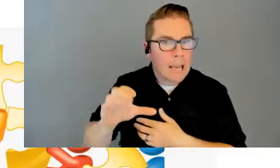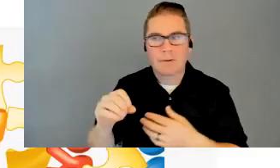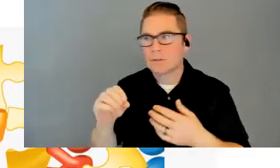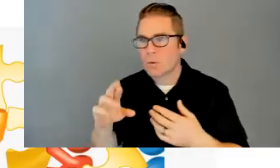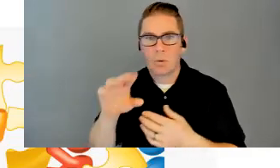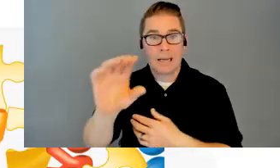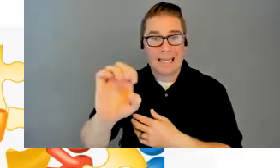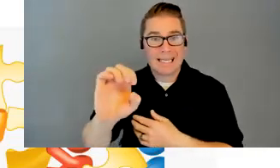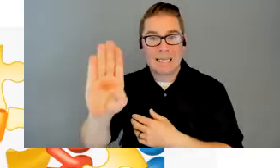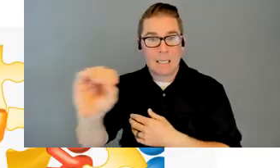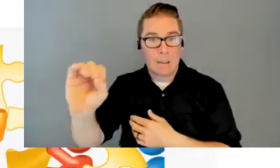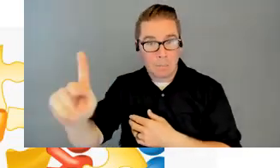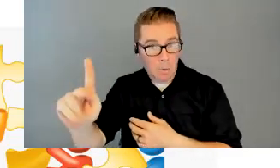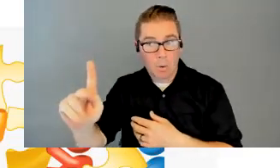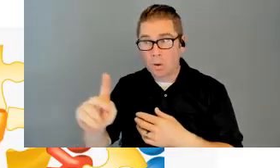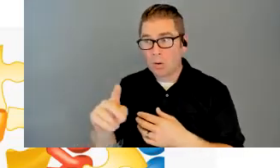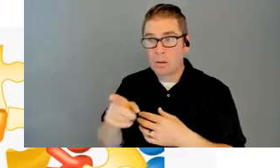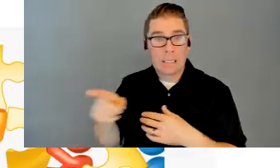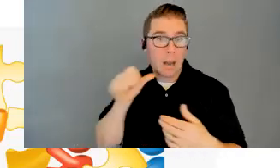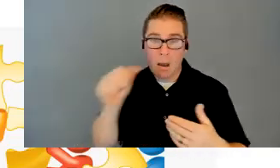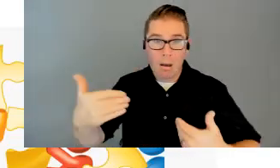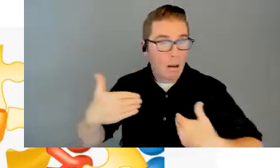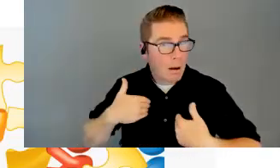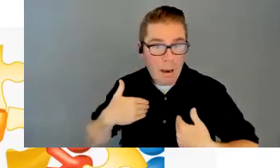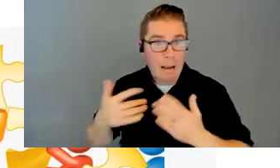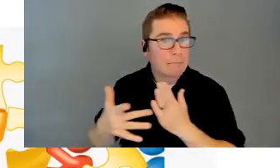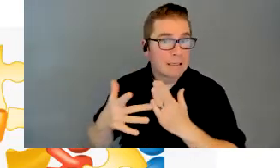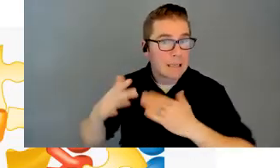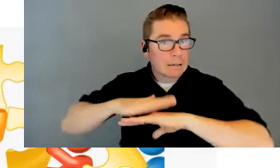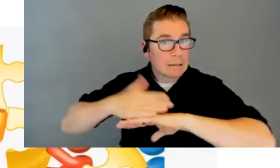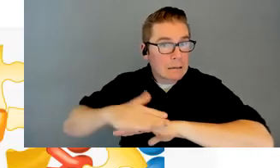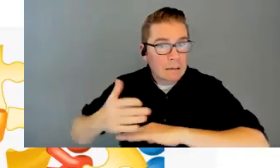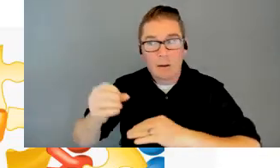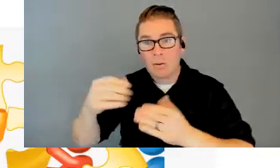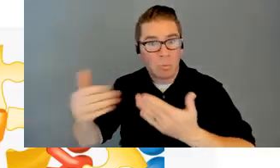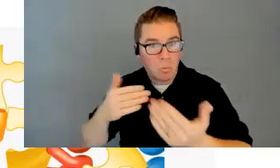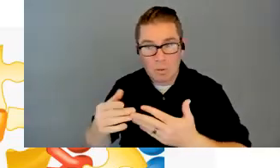they may be afraid to tell you that. So if you're heavily reliant on technology